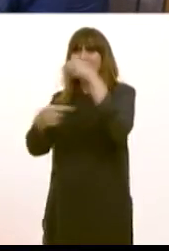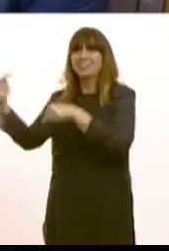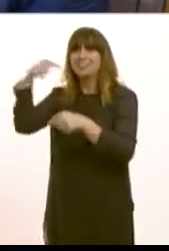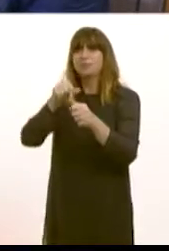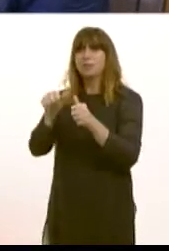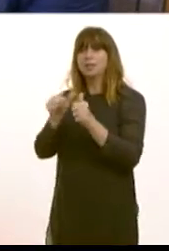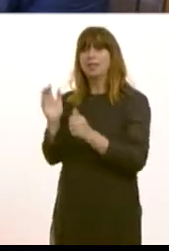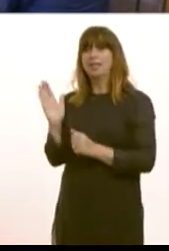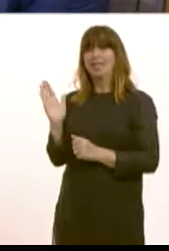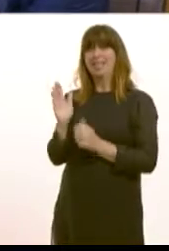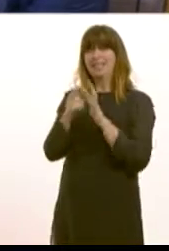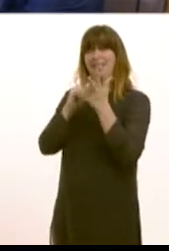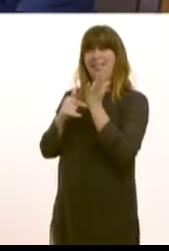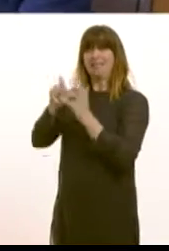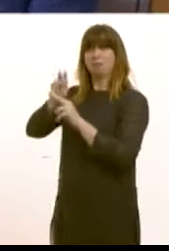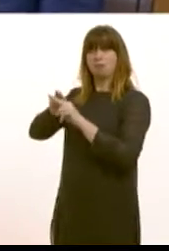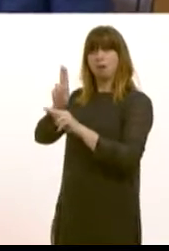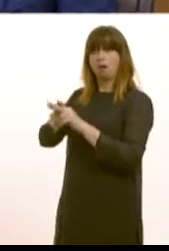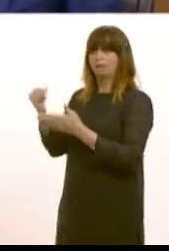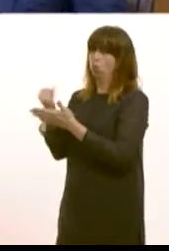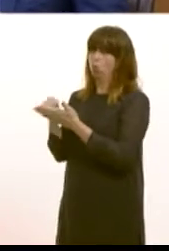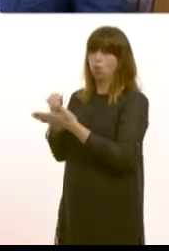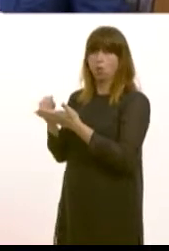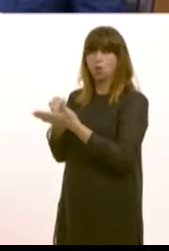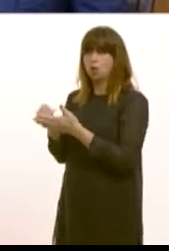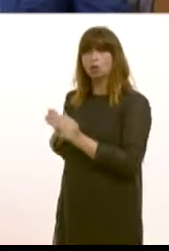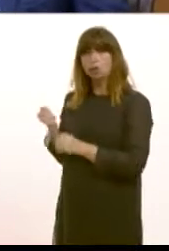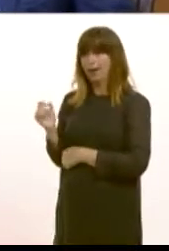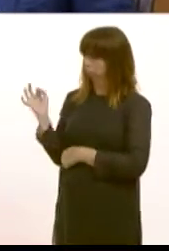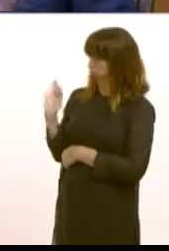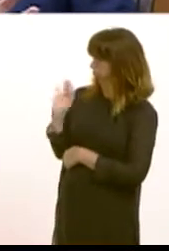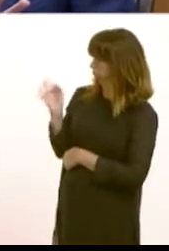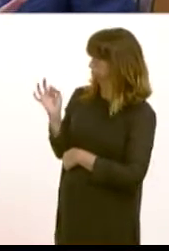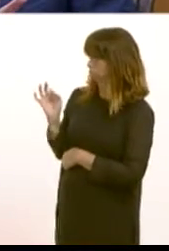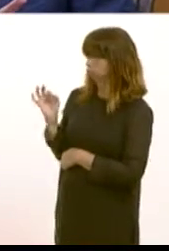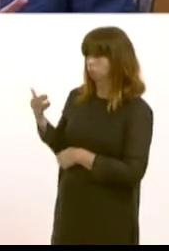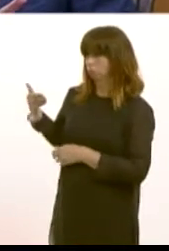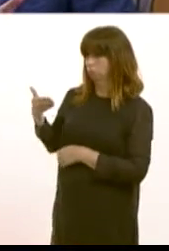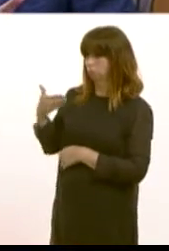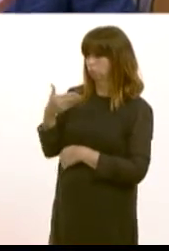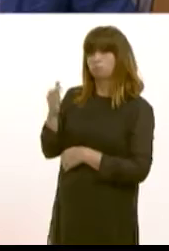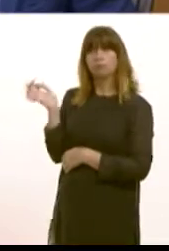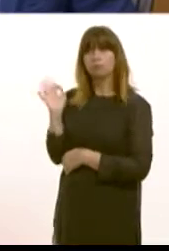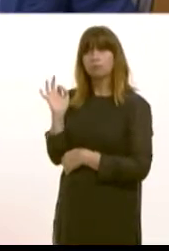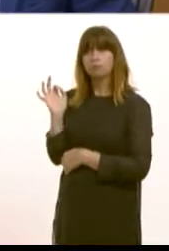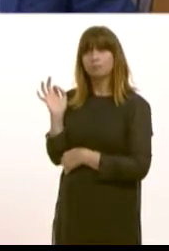Eastern Cardiff is in the same situation, of courseóeastern Cardiff is poorly served by the rail networkóand as the metro rolls out, weíre fully aware of the fact that we